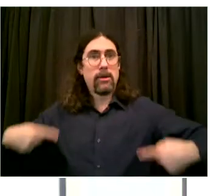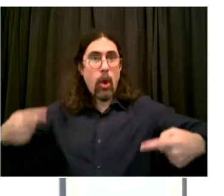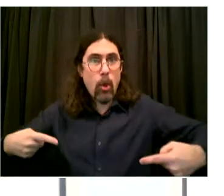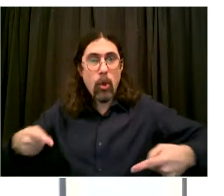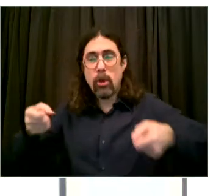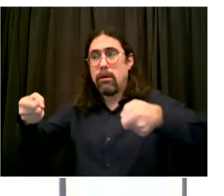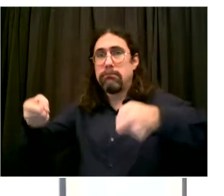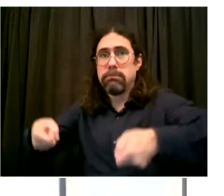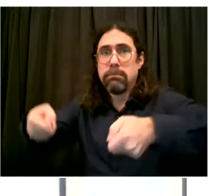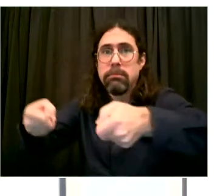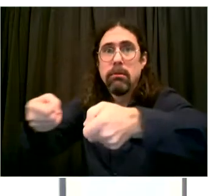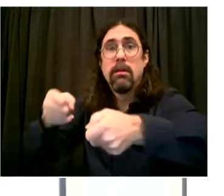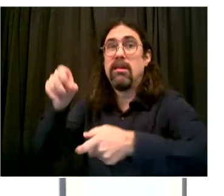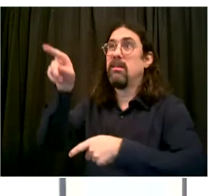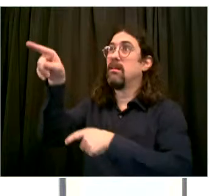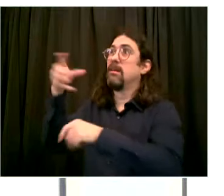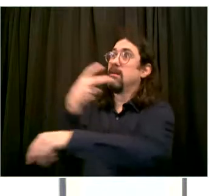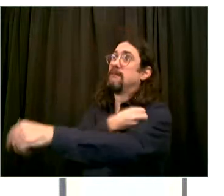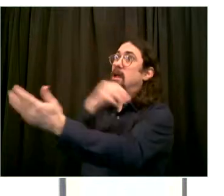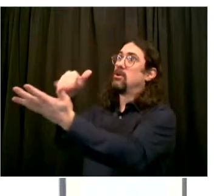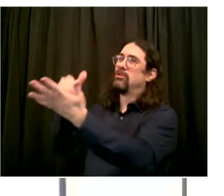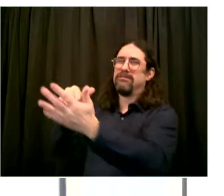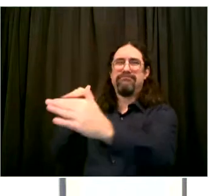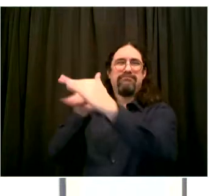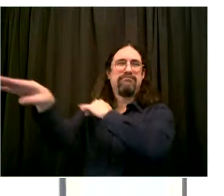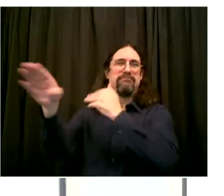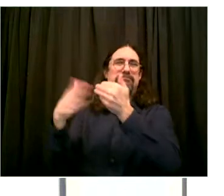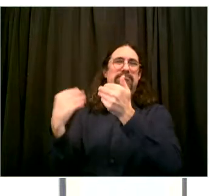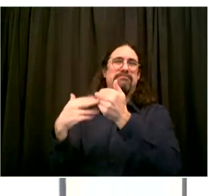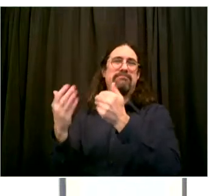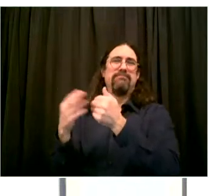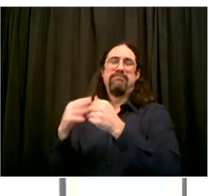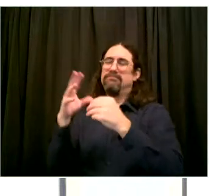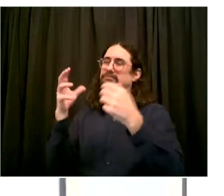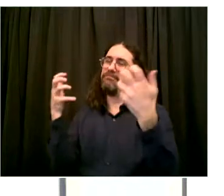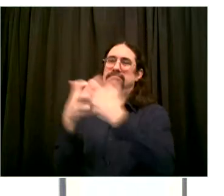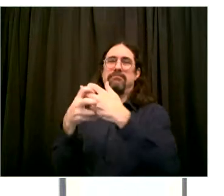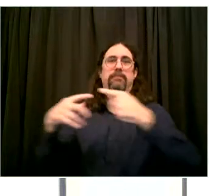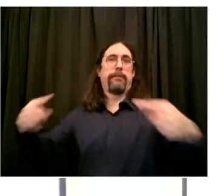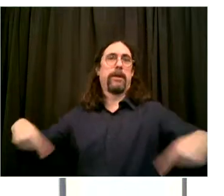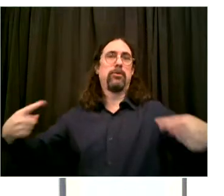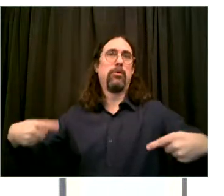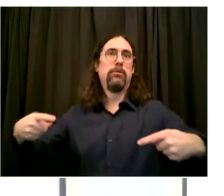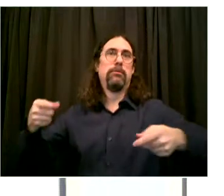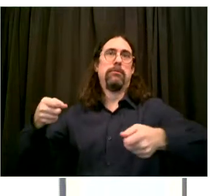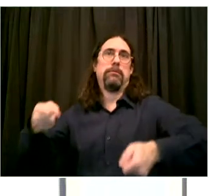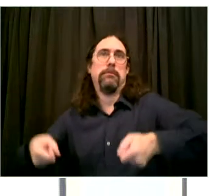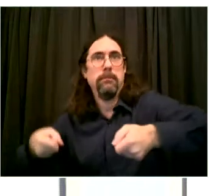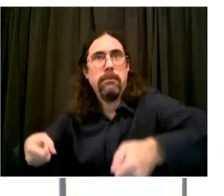SETTING UP AREAS WERE PEOPLE WHO D FINIT DIFFICULT TO WALK OR WHO NEED A WHEELCHAIR ARE ABLE TO ACCESS THOSE SITES AS EASILY AS POSSIBLE. THAT IS NUMBER